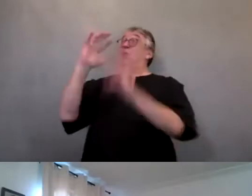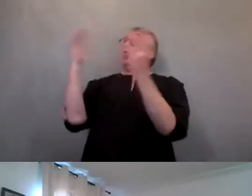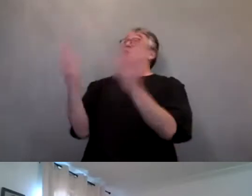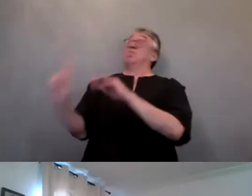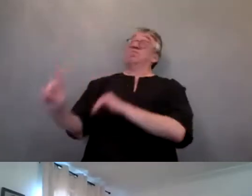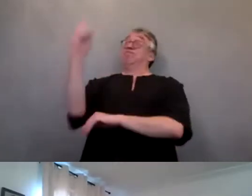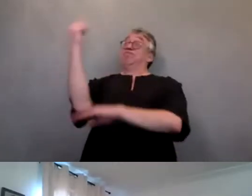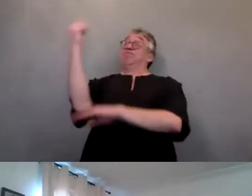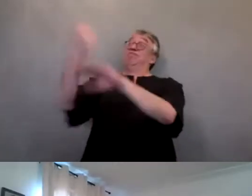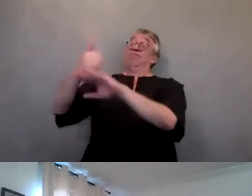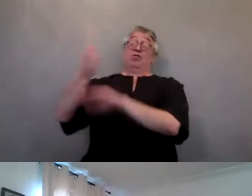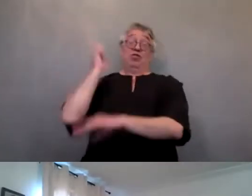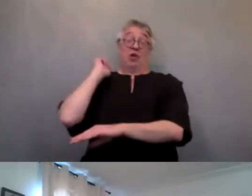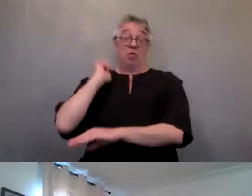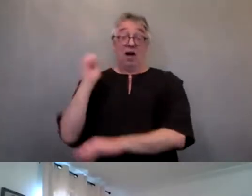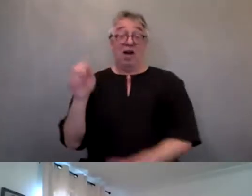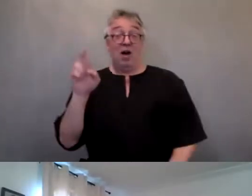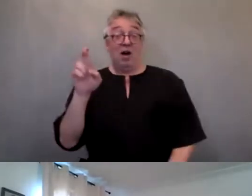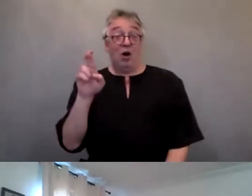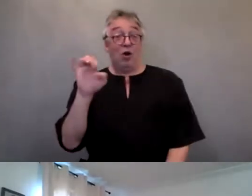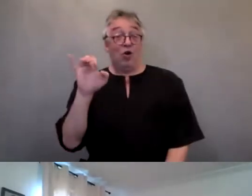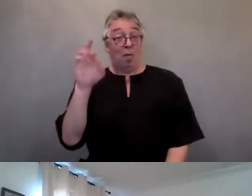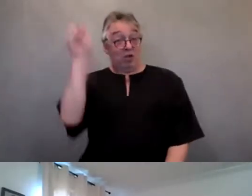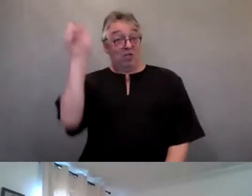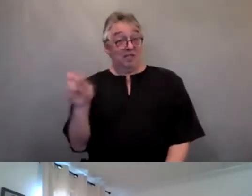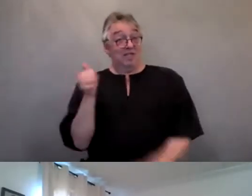. You can't use your CI in a sauna.